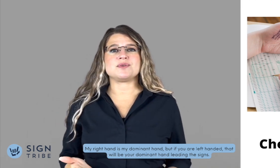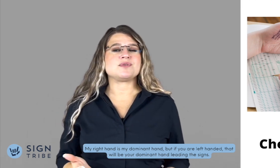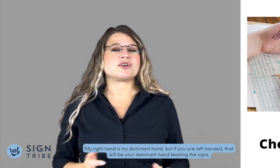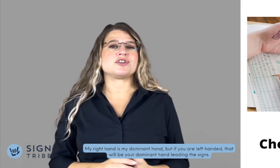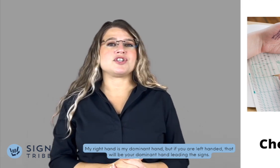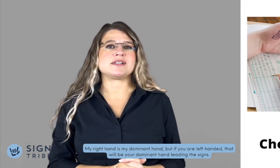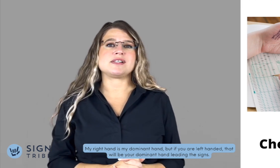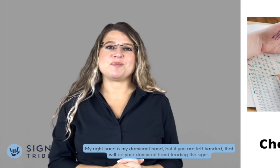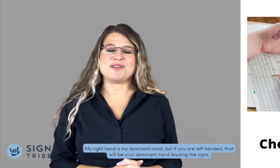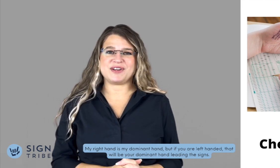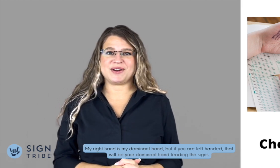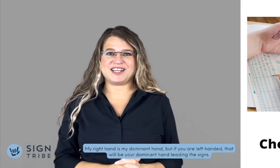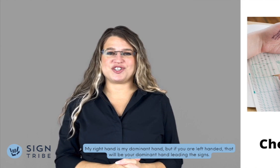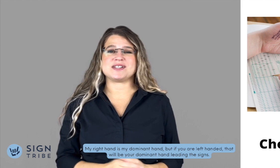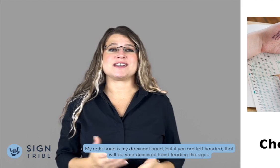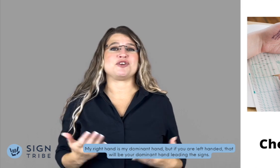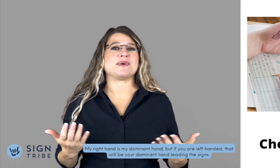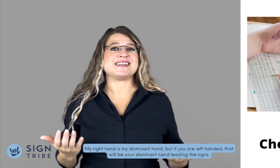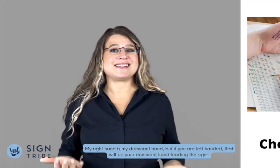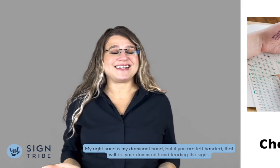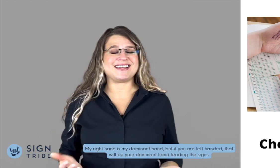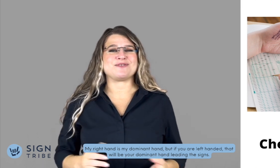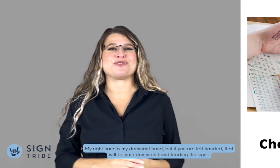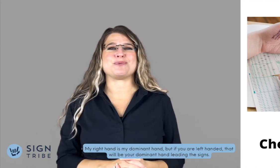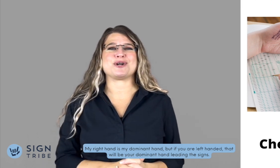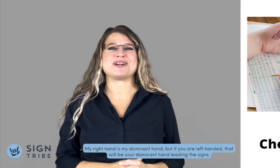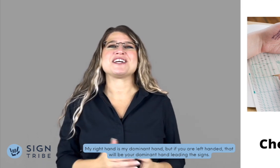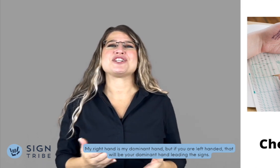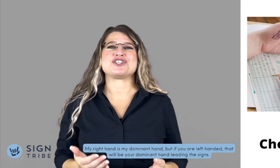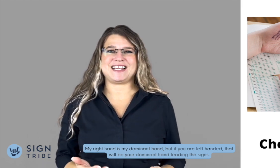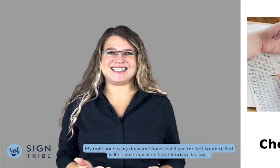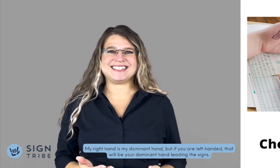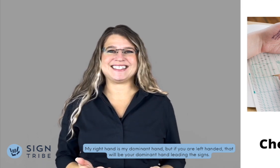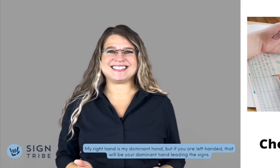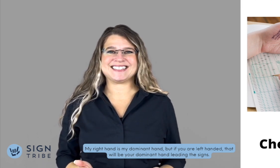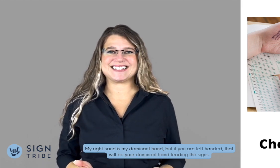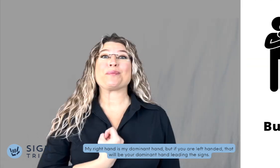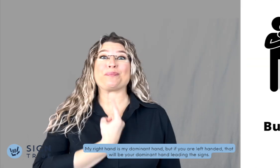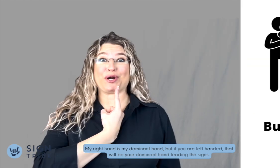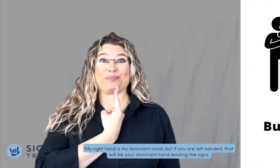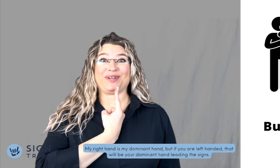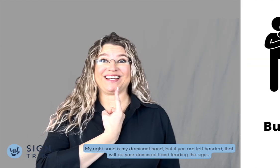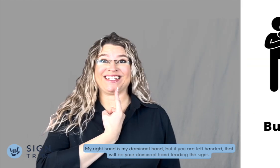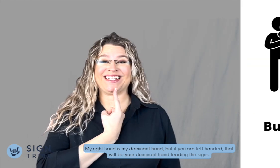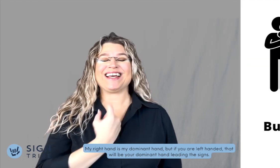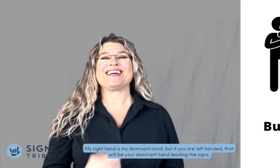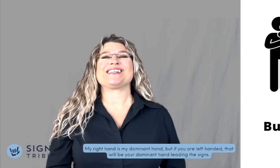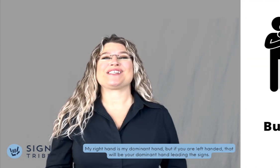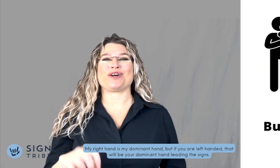those are just some of the variations that you might see for the word cheat. Burp. So